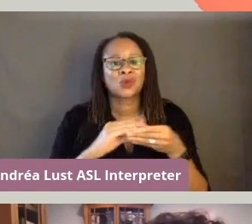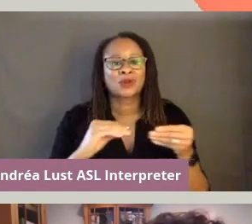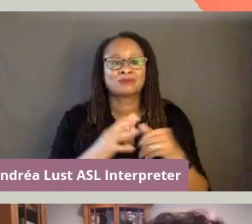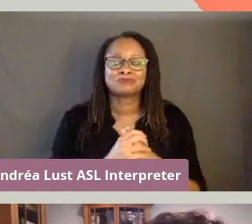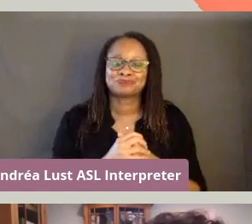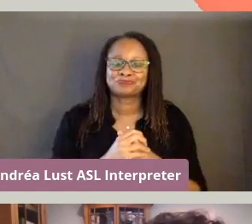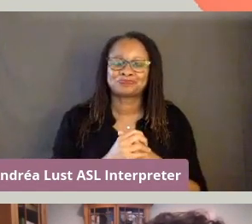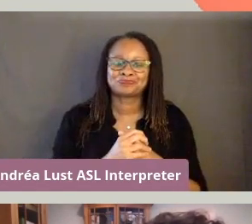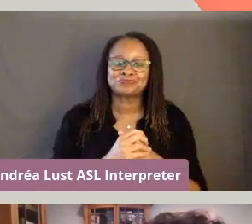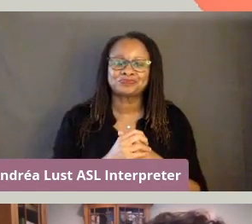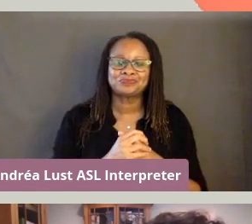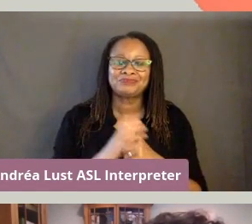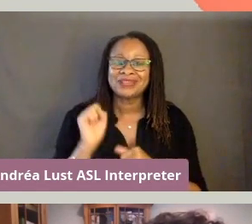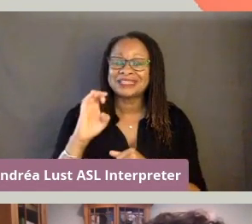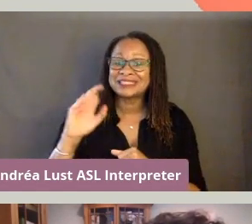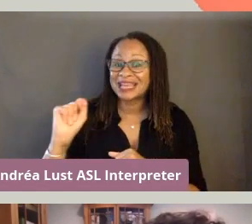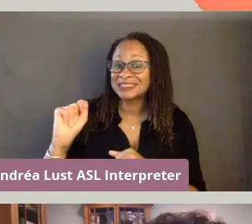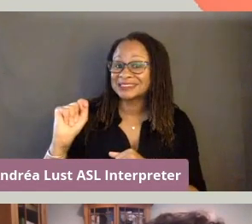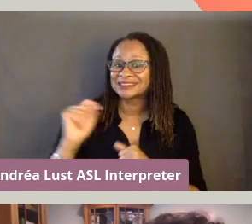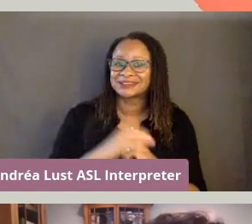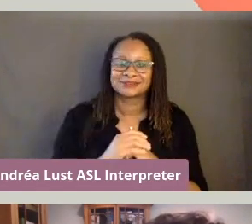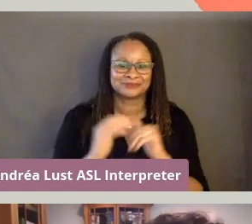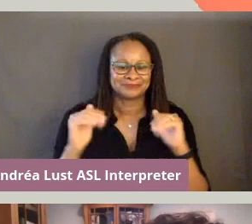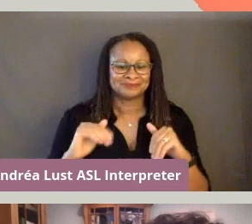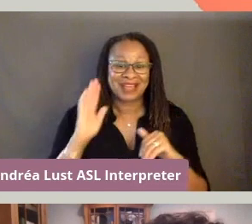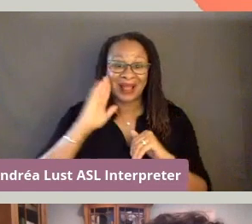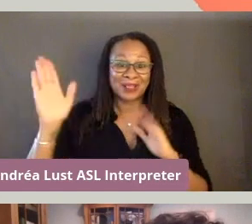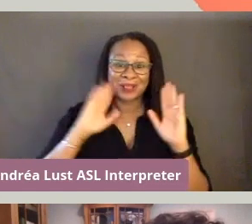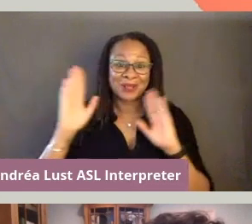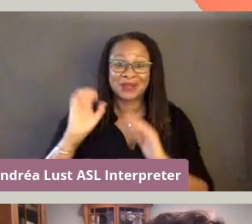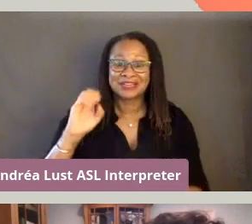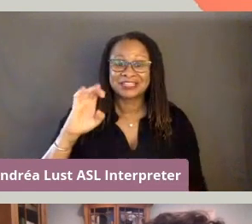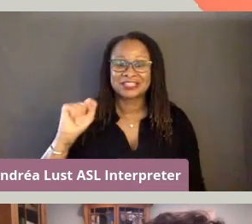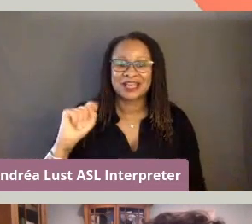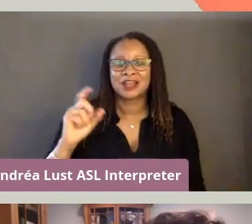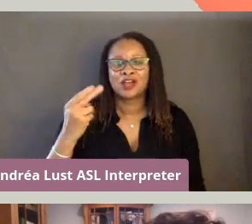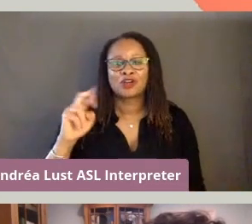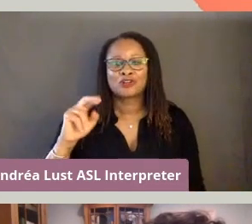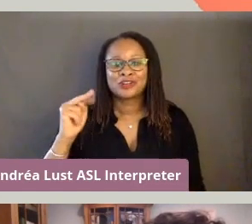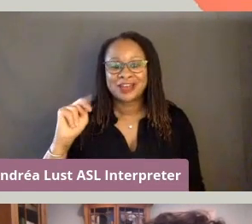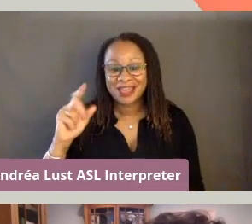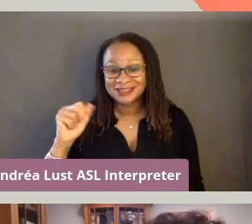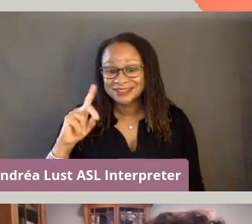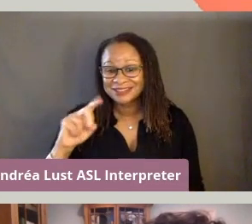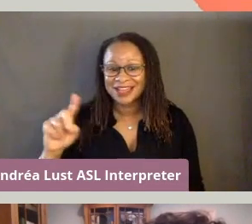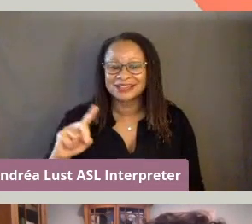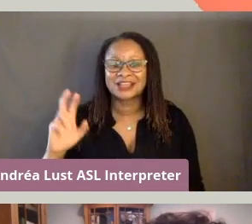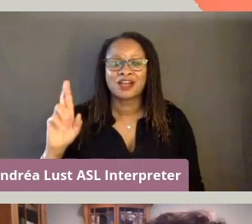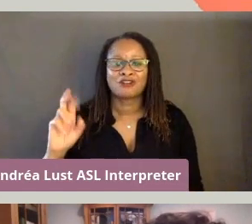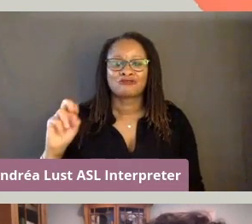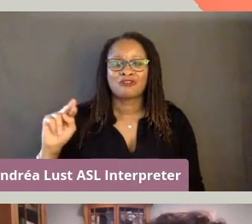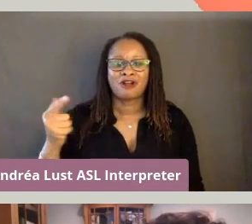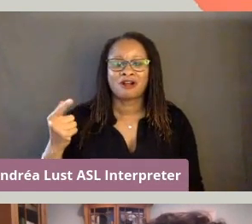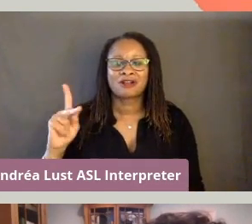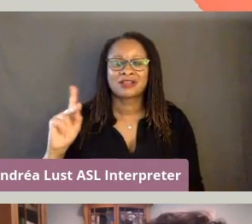Great, then Set. Hi everyone, Set Hernandez Rongkilyo. They/them/us user the gender pronouns.